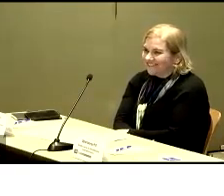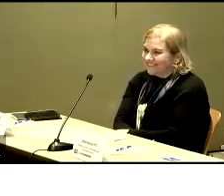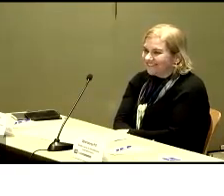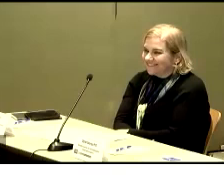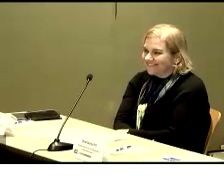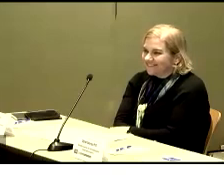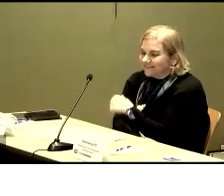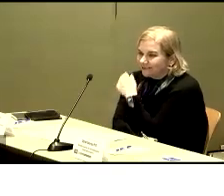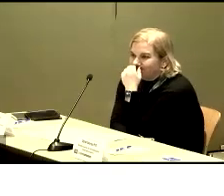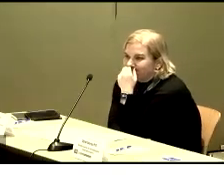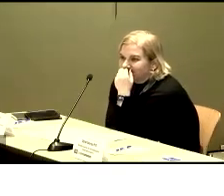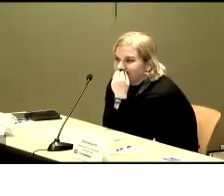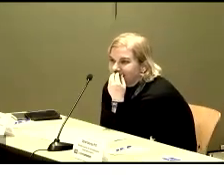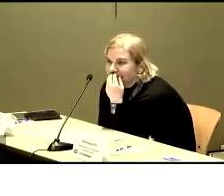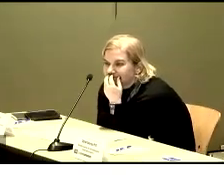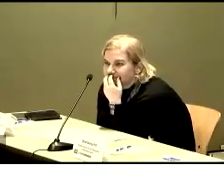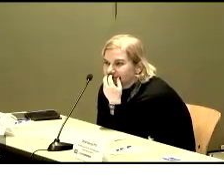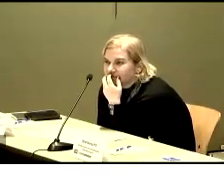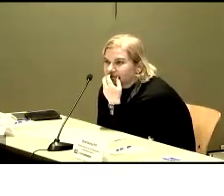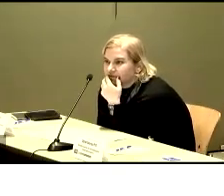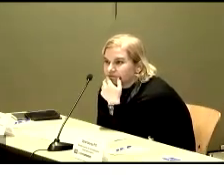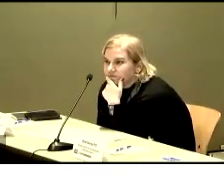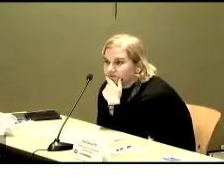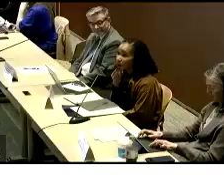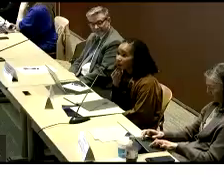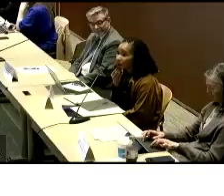And just comment that you also touched on, you know, I think this is an area